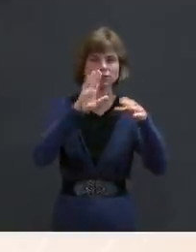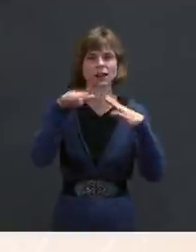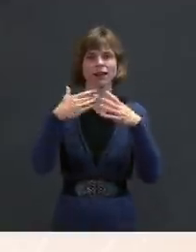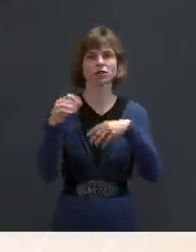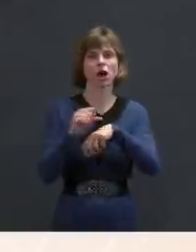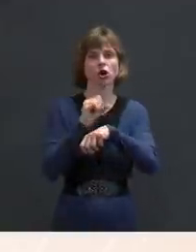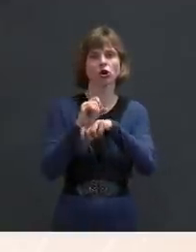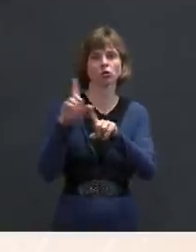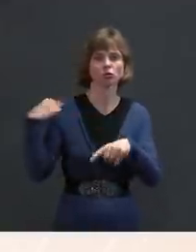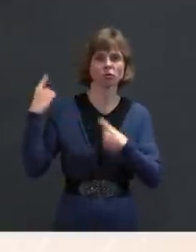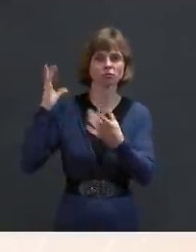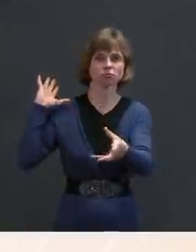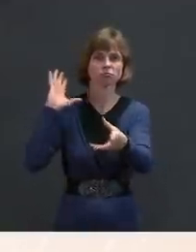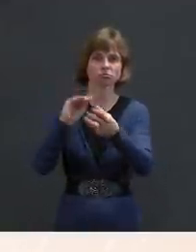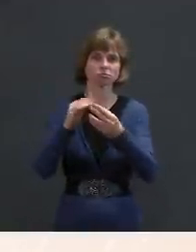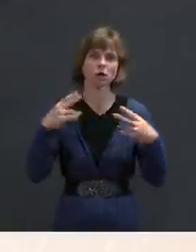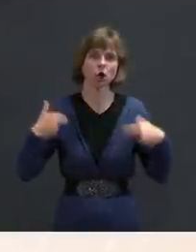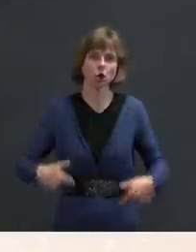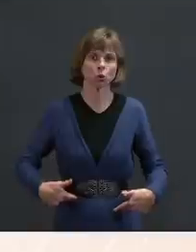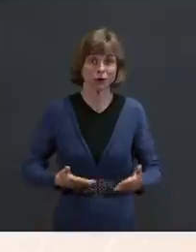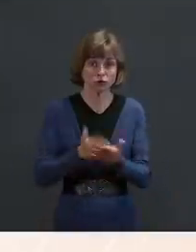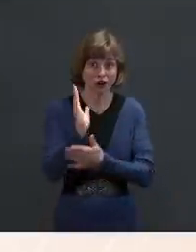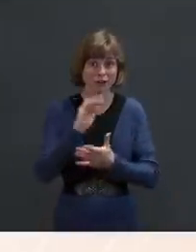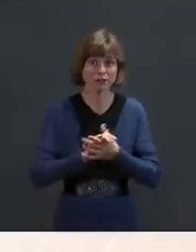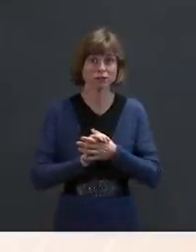and she is an extraordinary talent